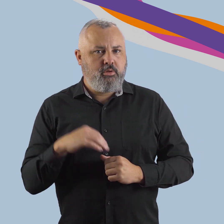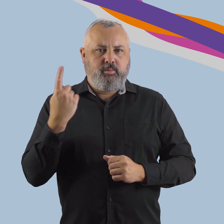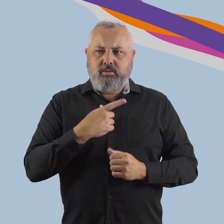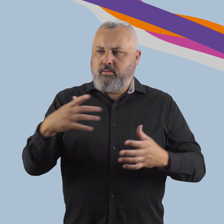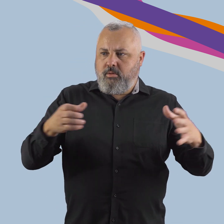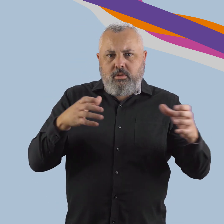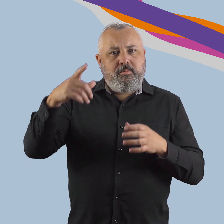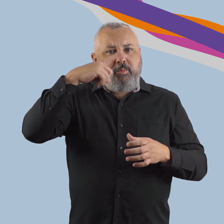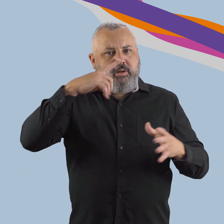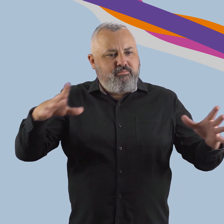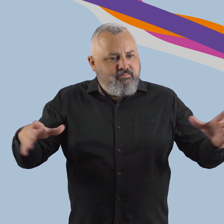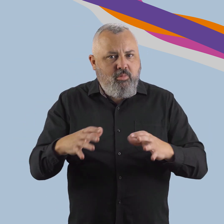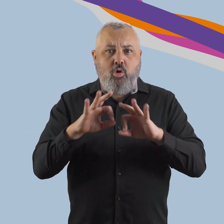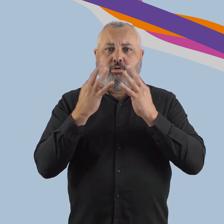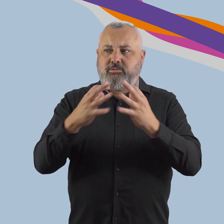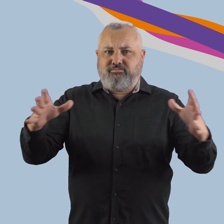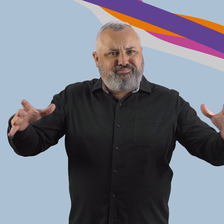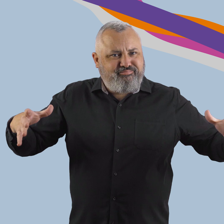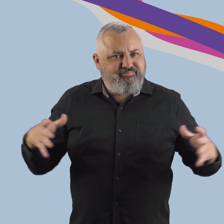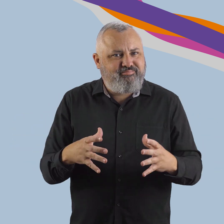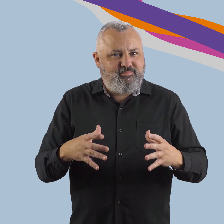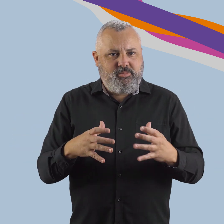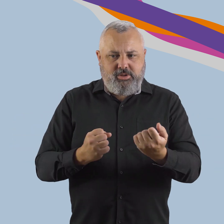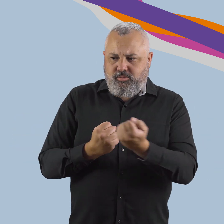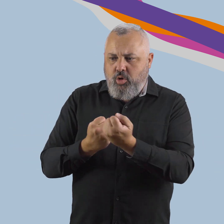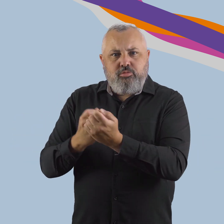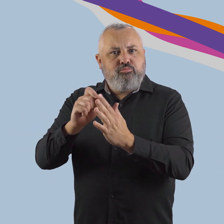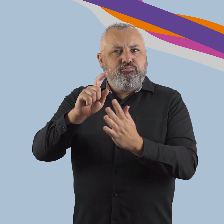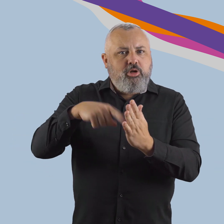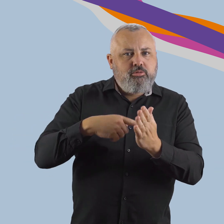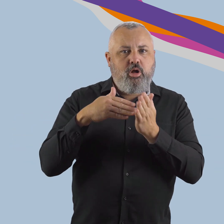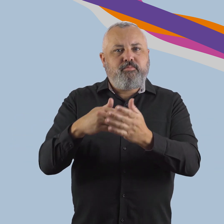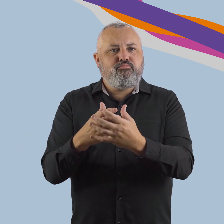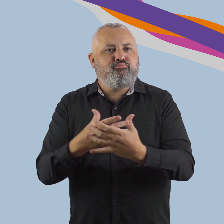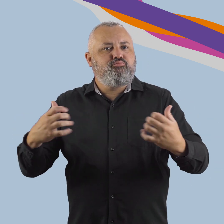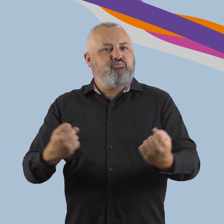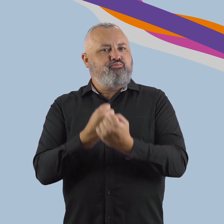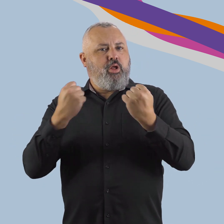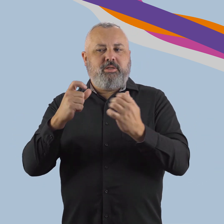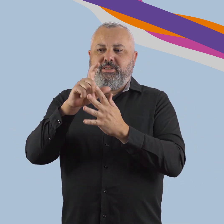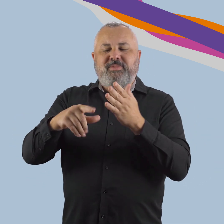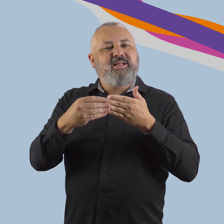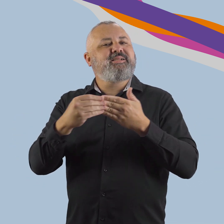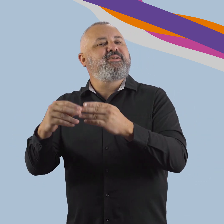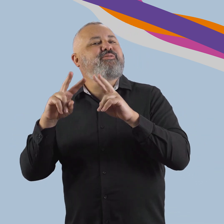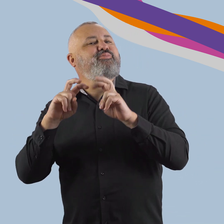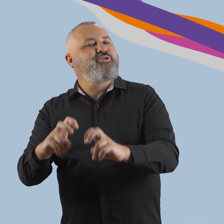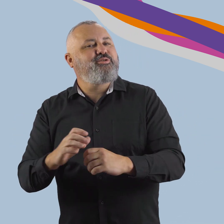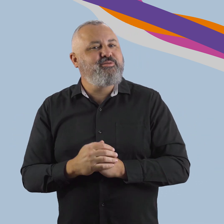We will bring the people and organisations whose projects we fund together as part of a program of active support aiming to strengthen capacity for disability-led research.